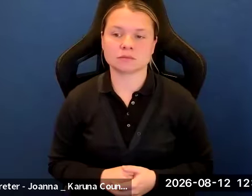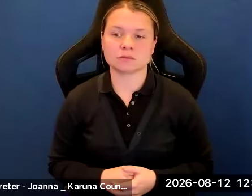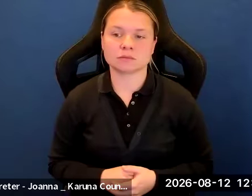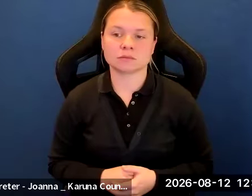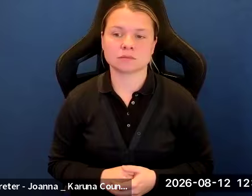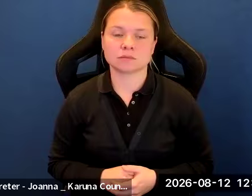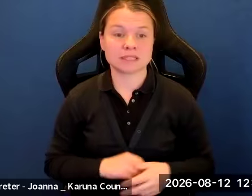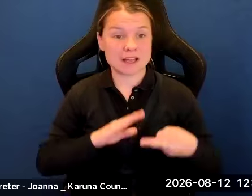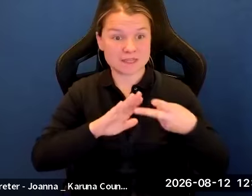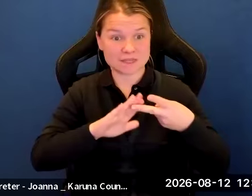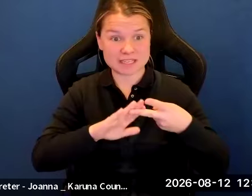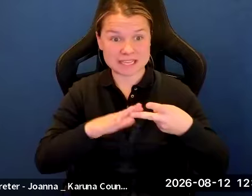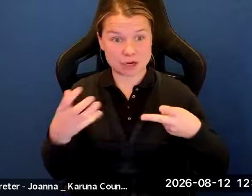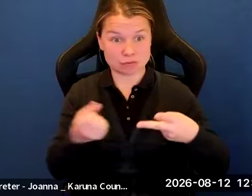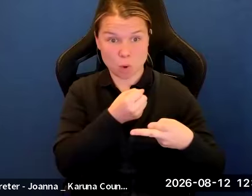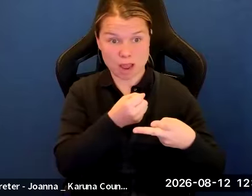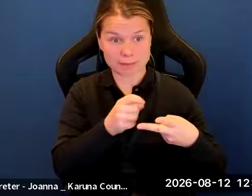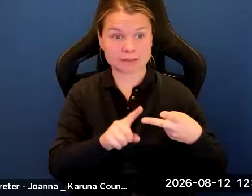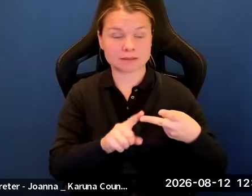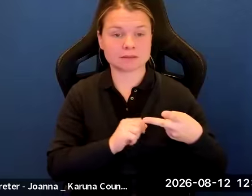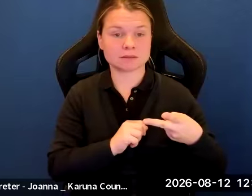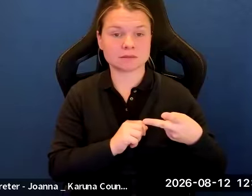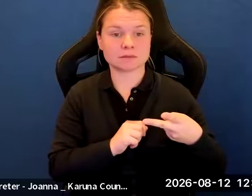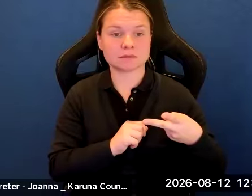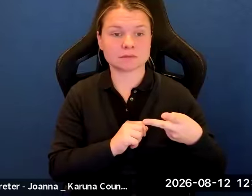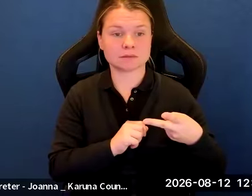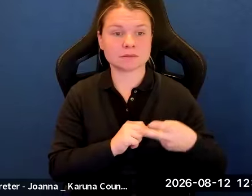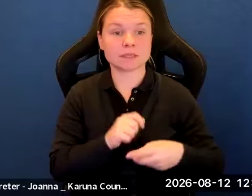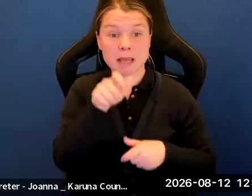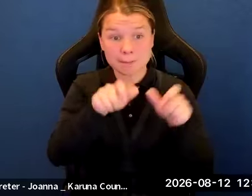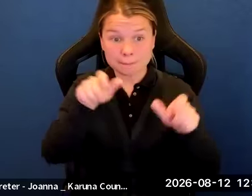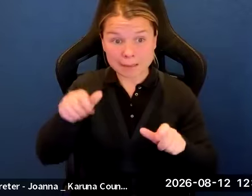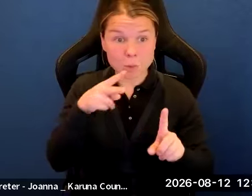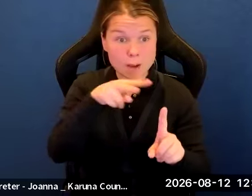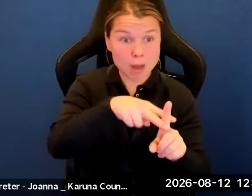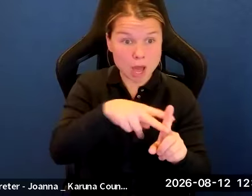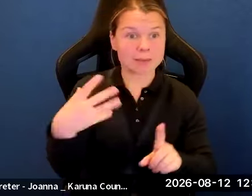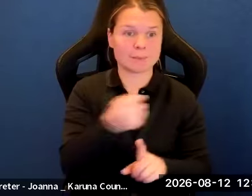tuating conditions.